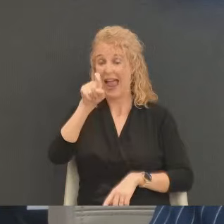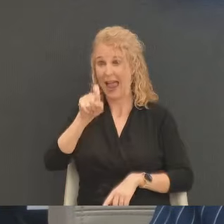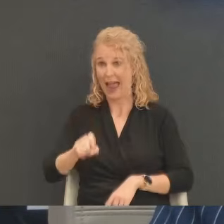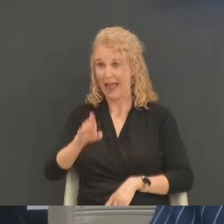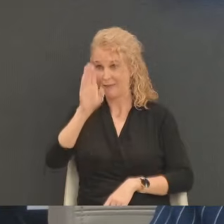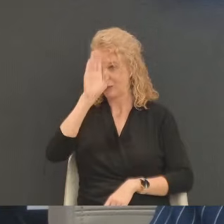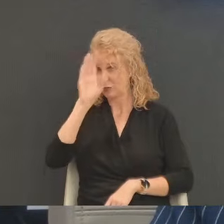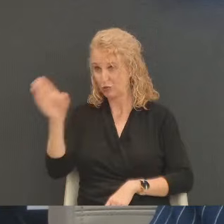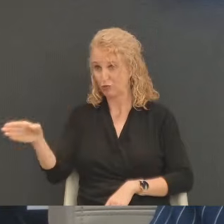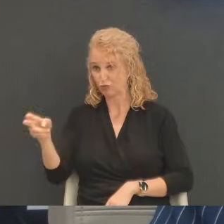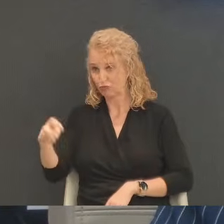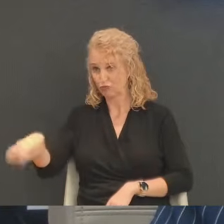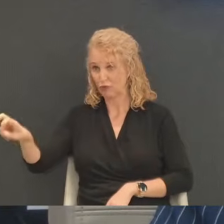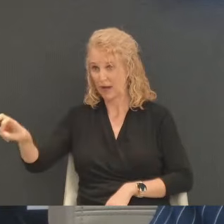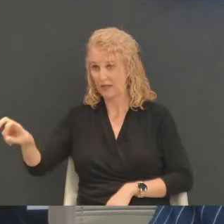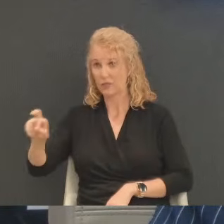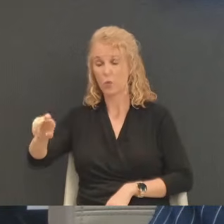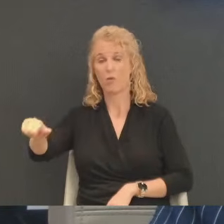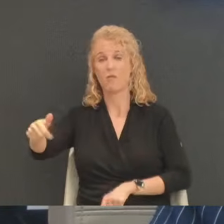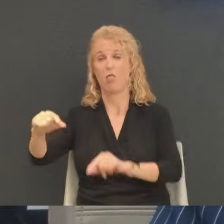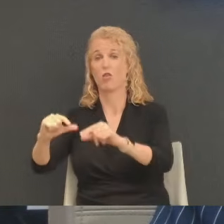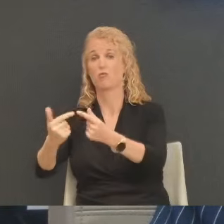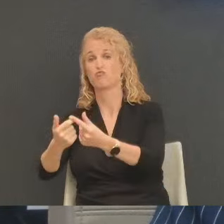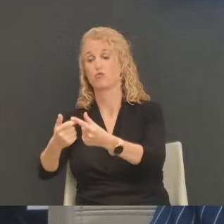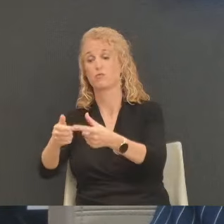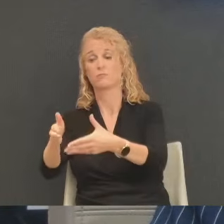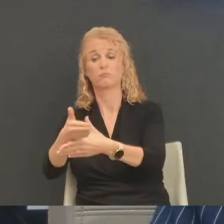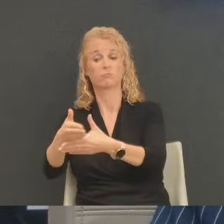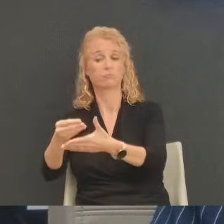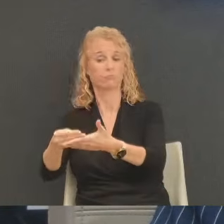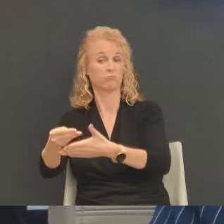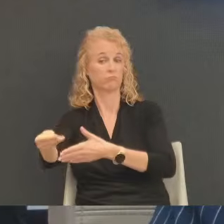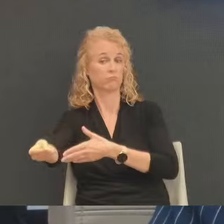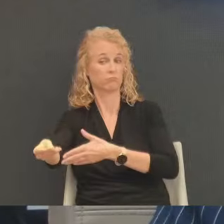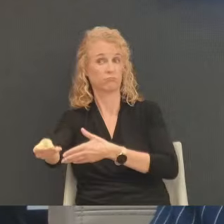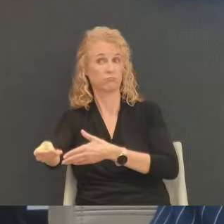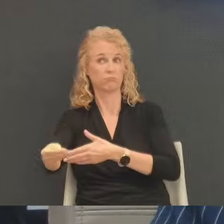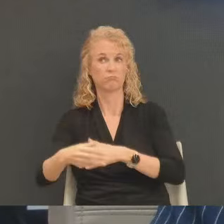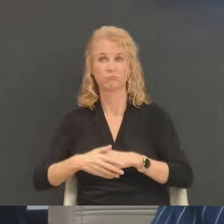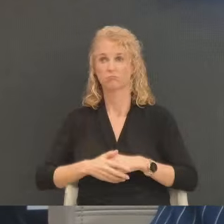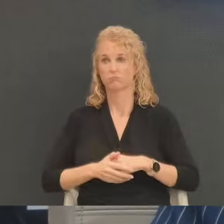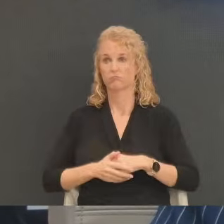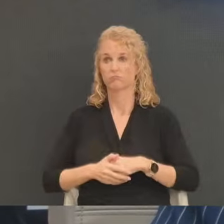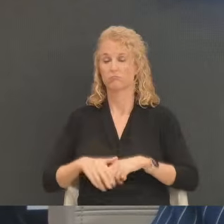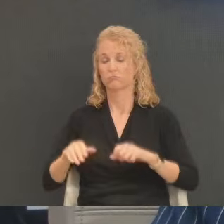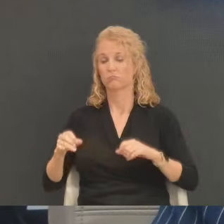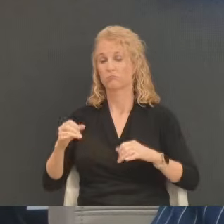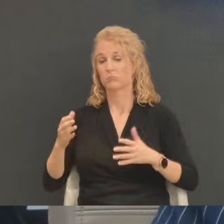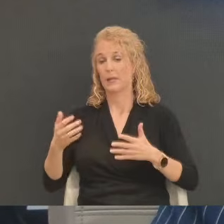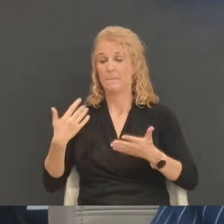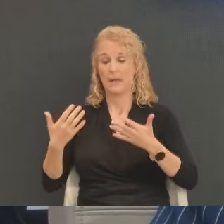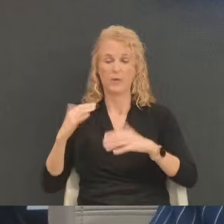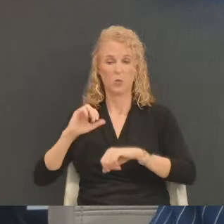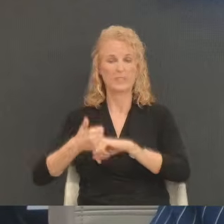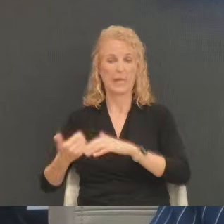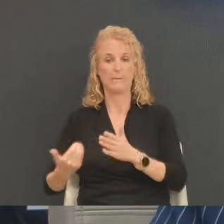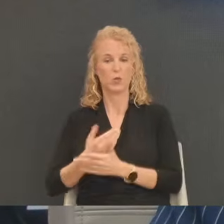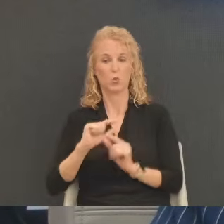board or can another entity get the money that could be created. I don't want to know what we've